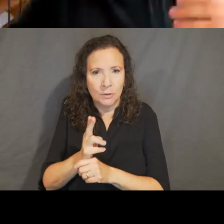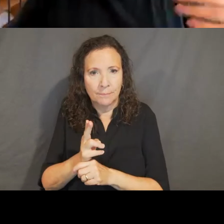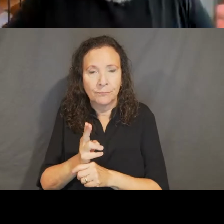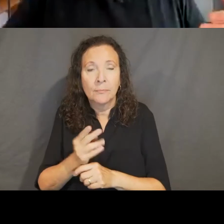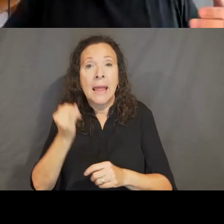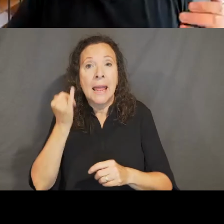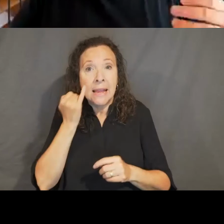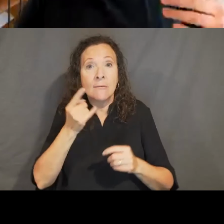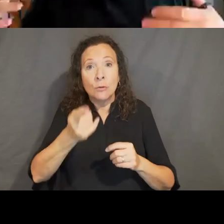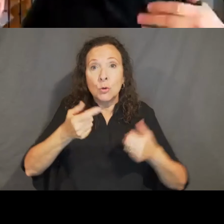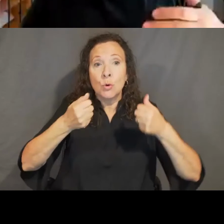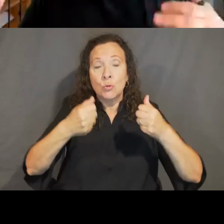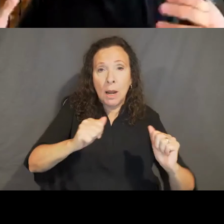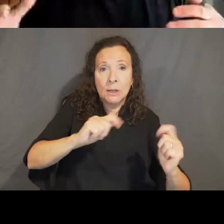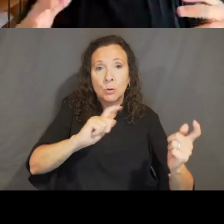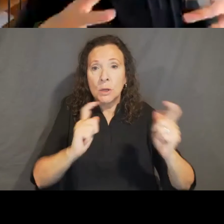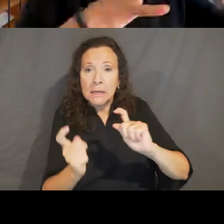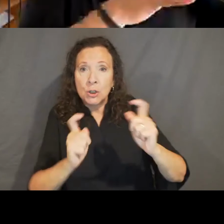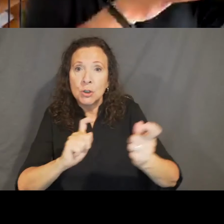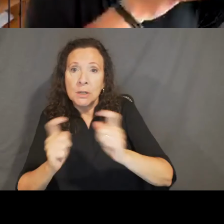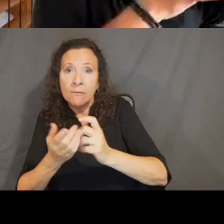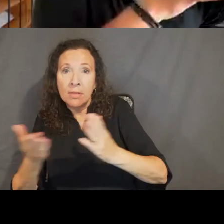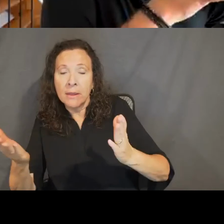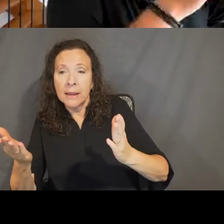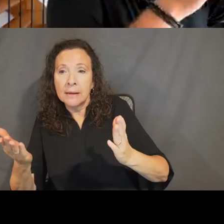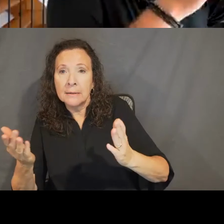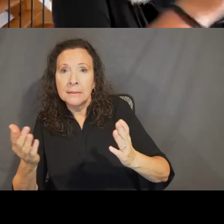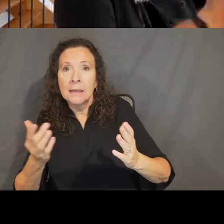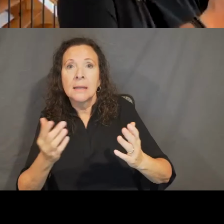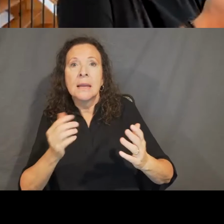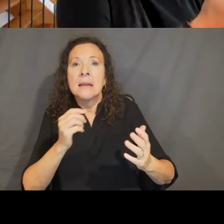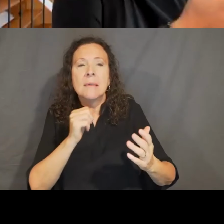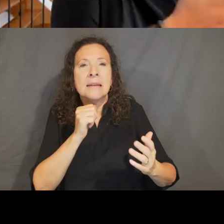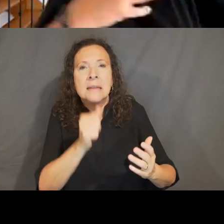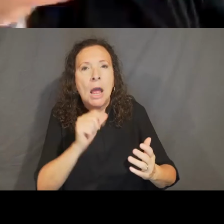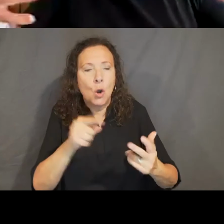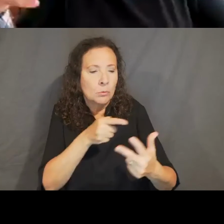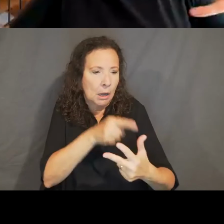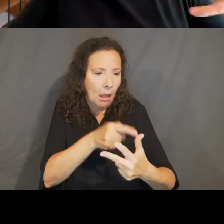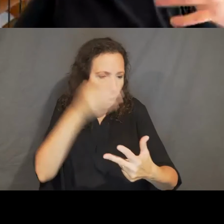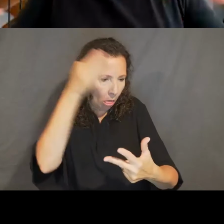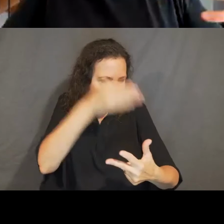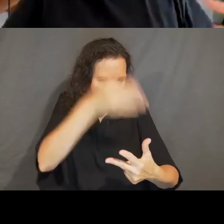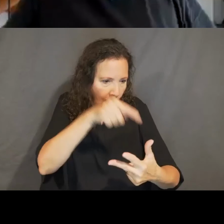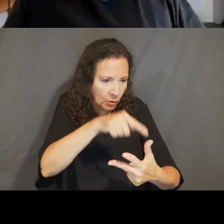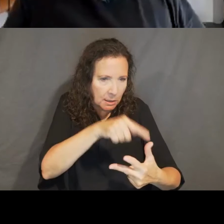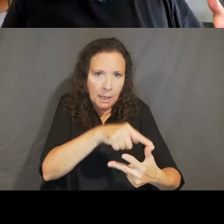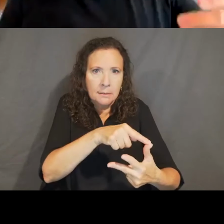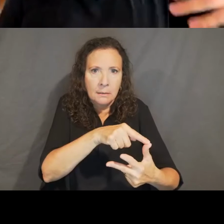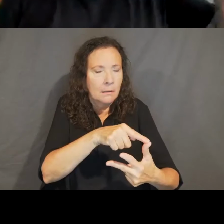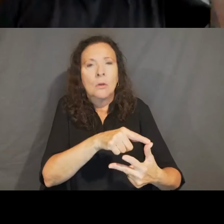around so your presentation isn't always one way to present but you things up, you are